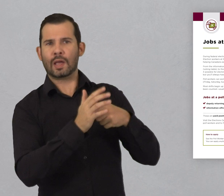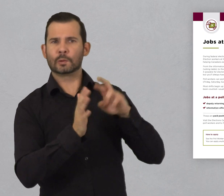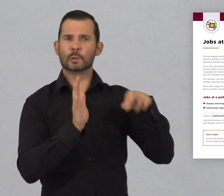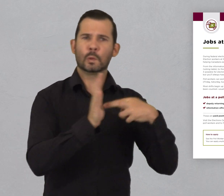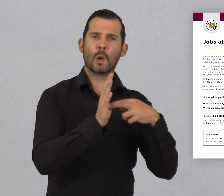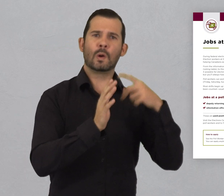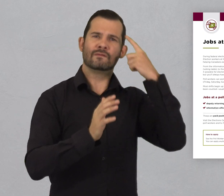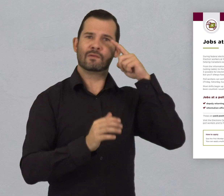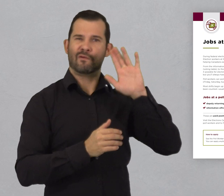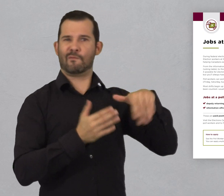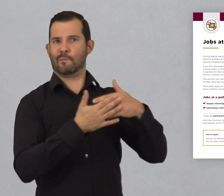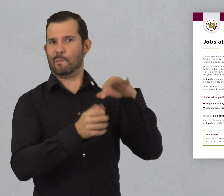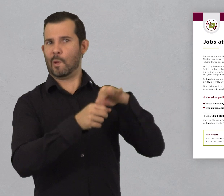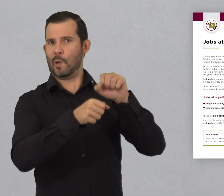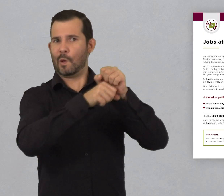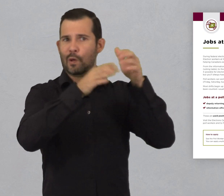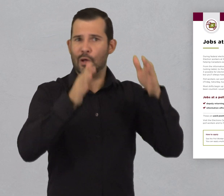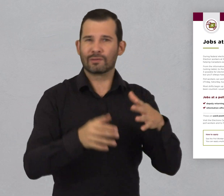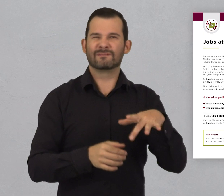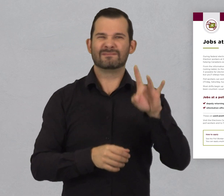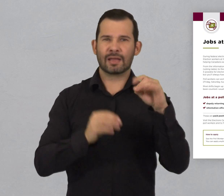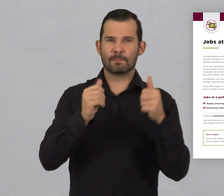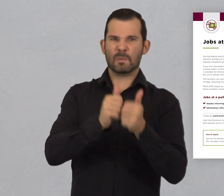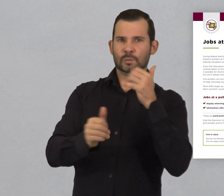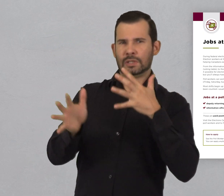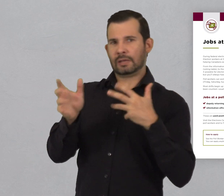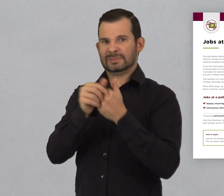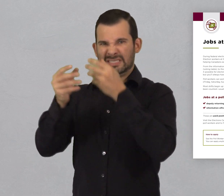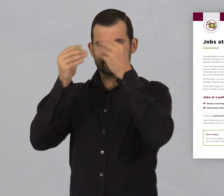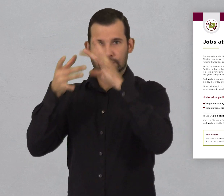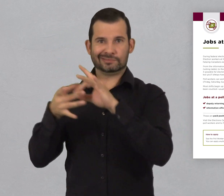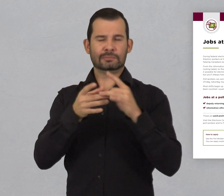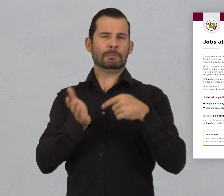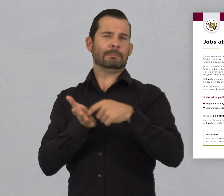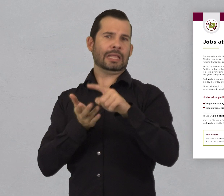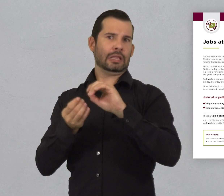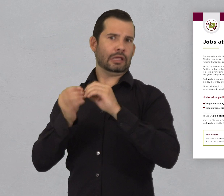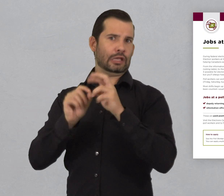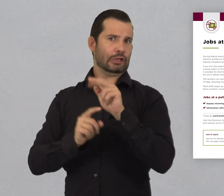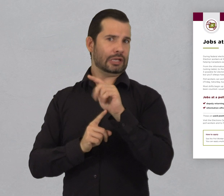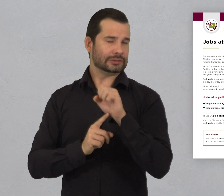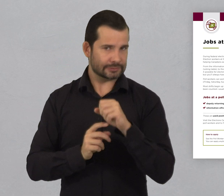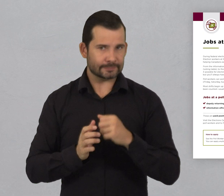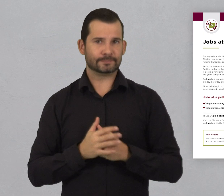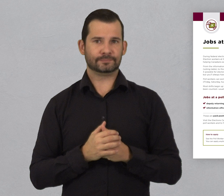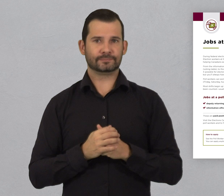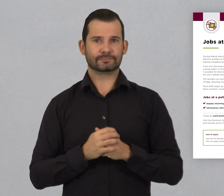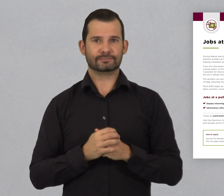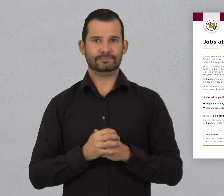and roles of poll workers and to find the most up-to-date information on pay rates.